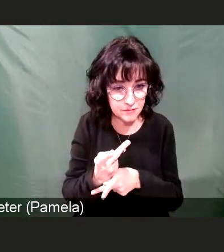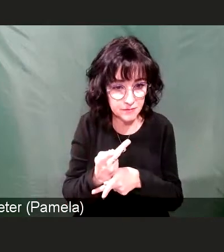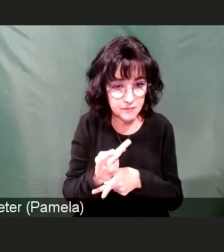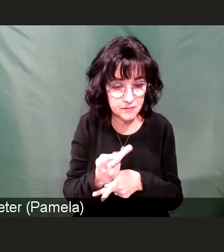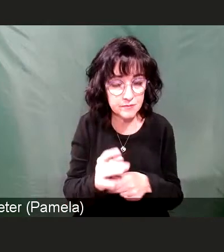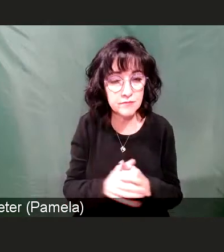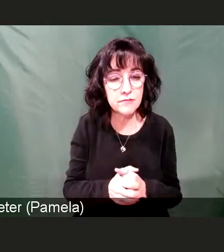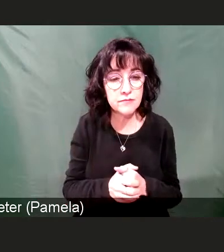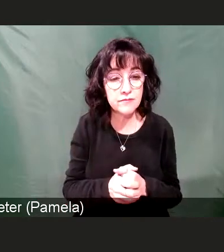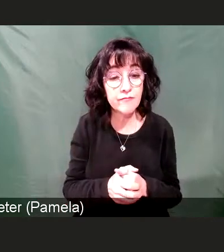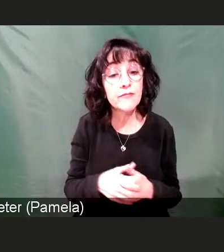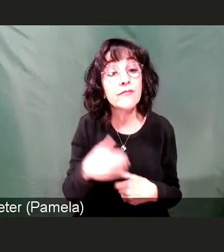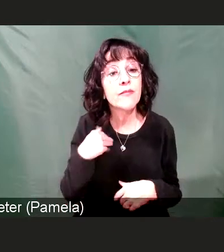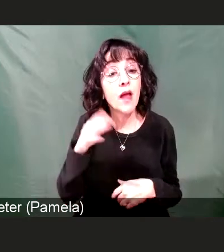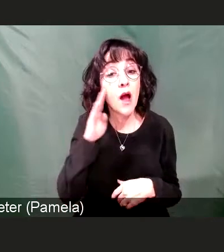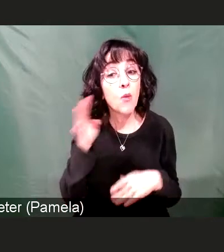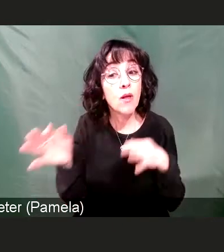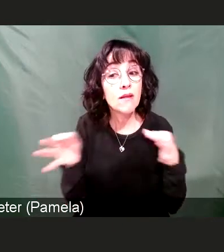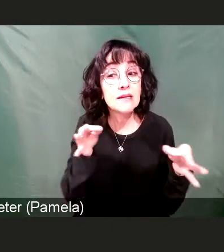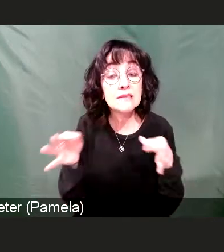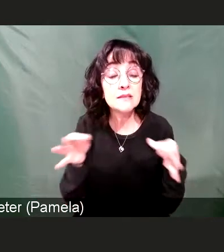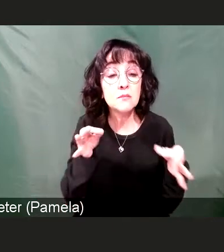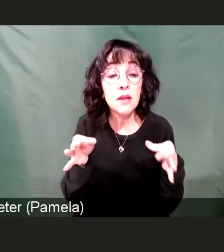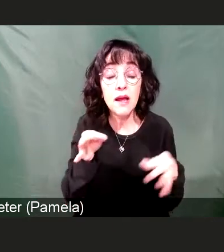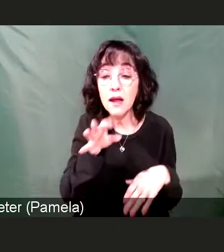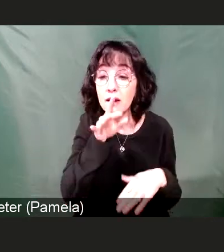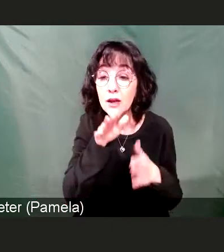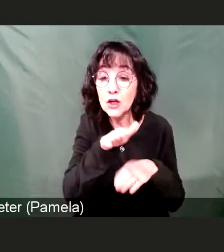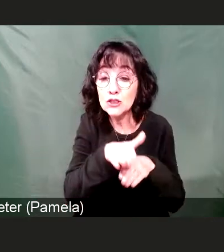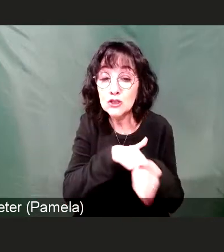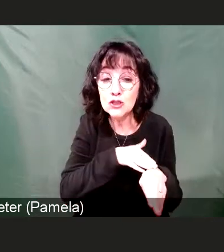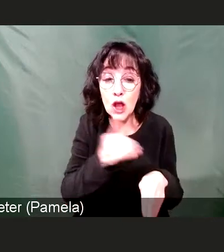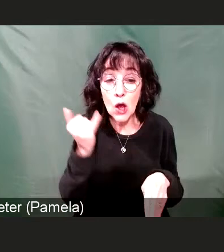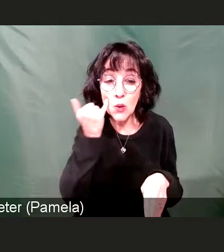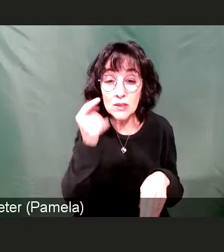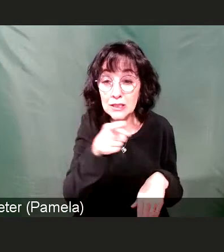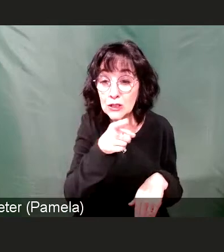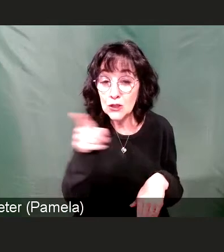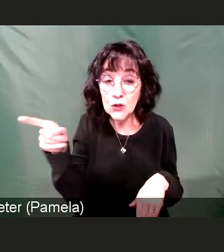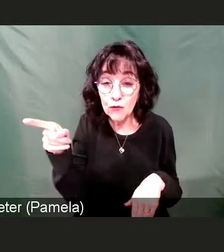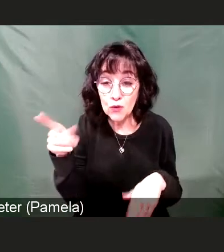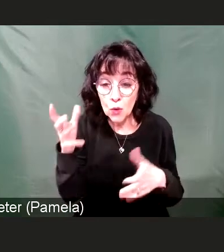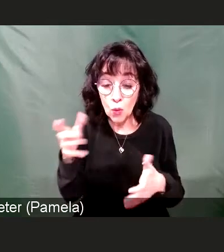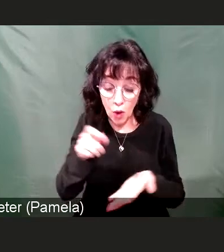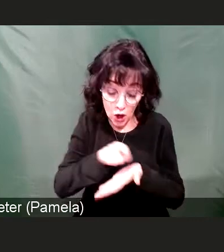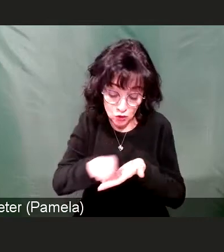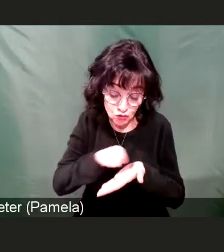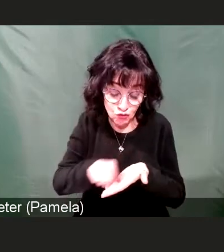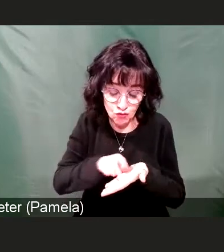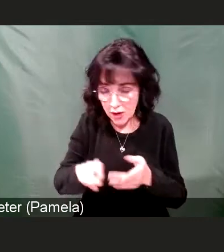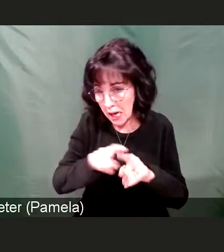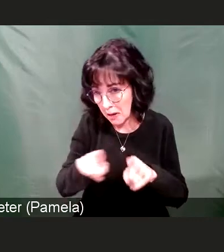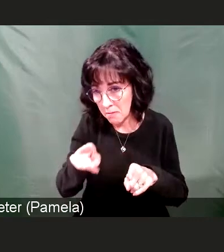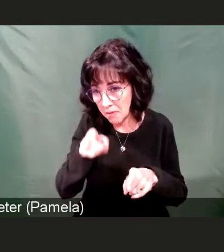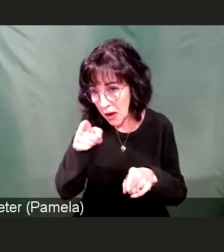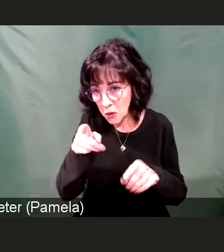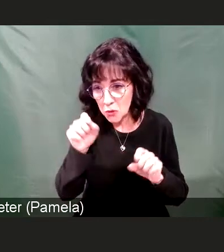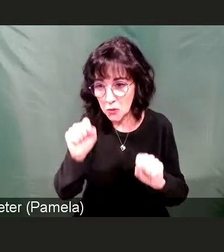just so that anybody who may be wanting to write things down although I believe this is recorded so just go back 30 seconds.